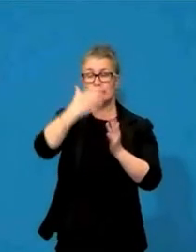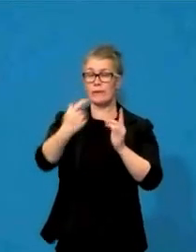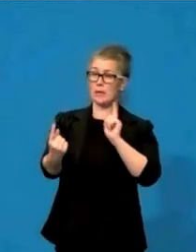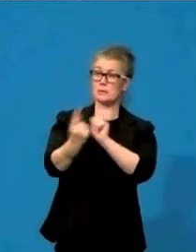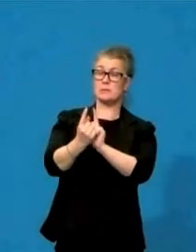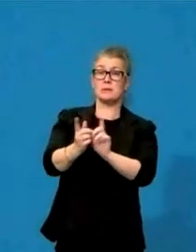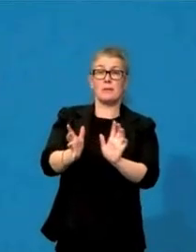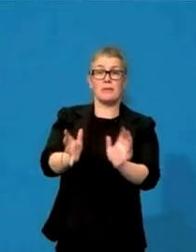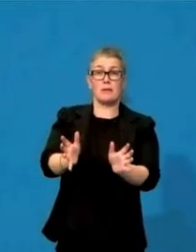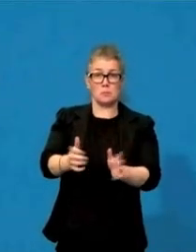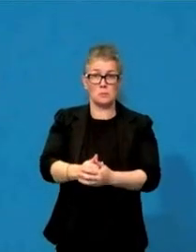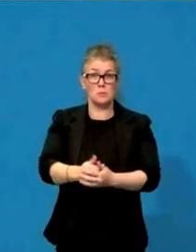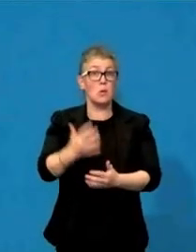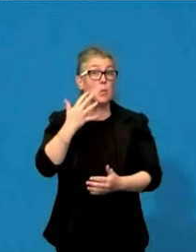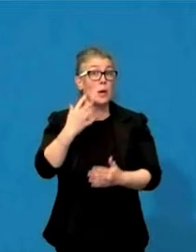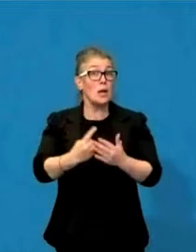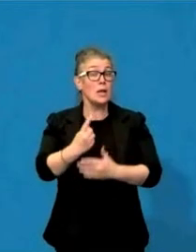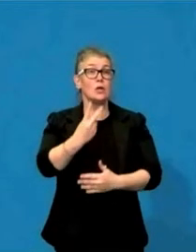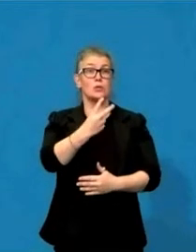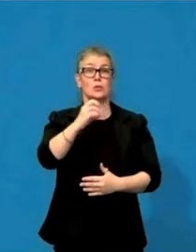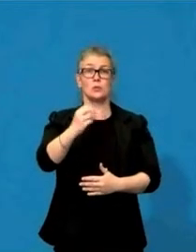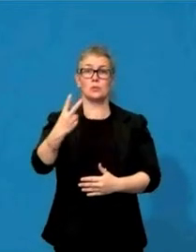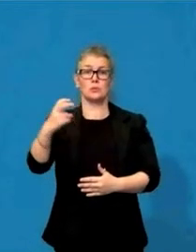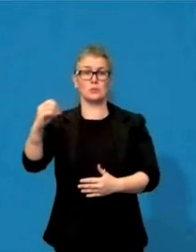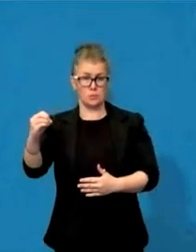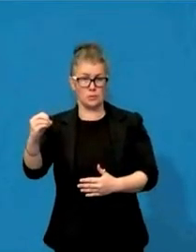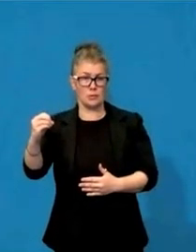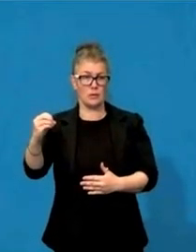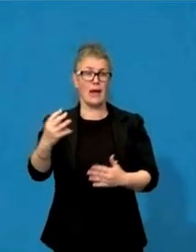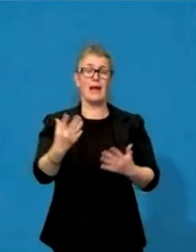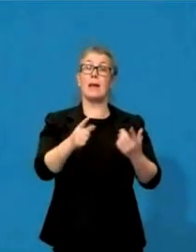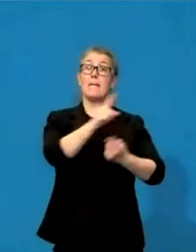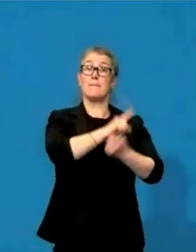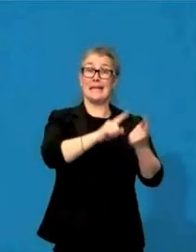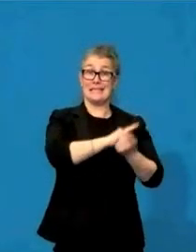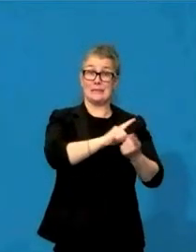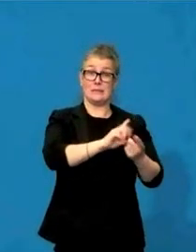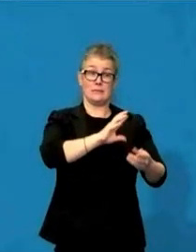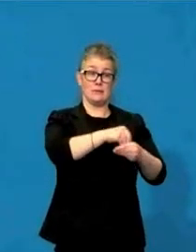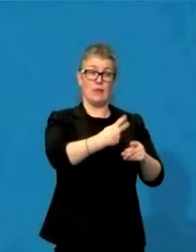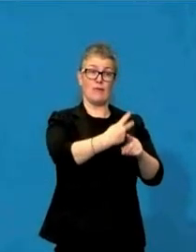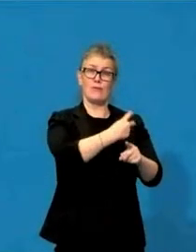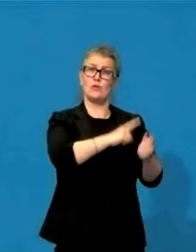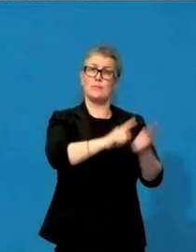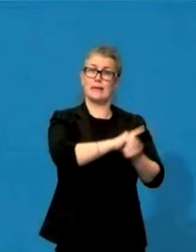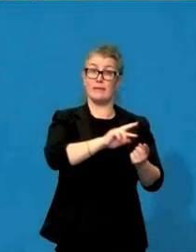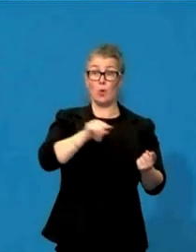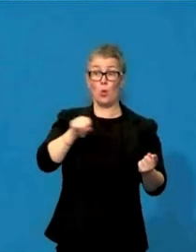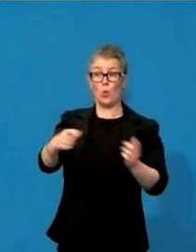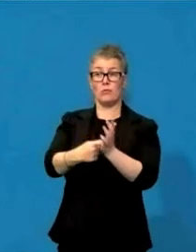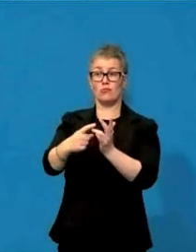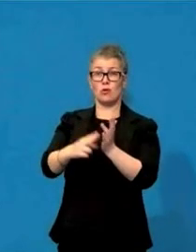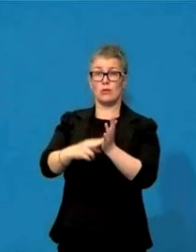This was in 2020 at Karrayili at a review meeting for Ronita, and I'm not aware of them